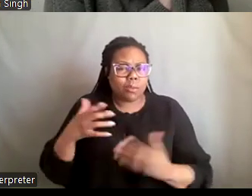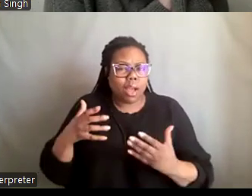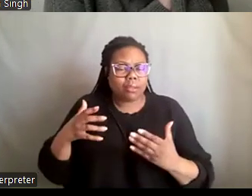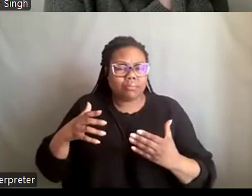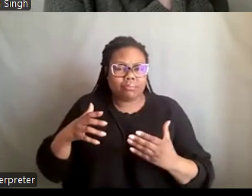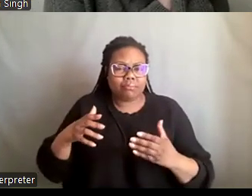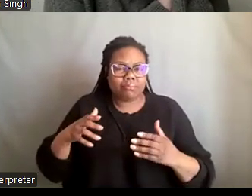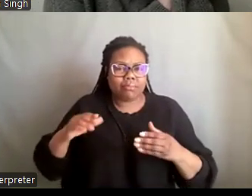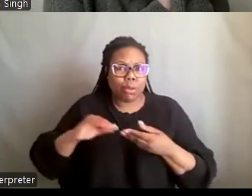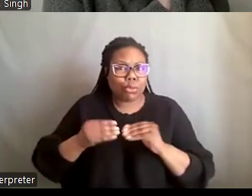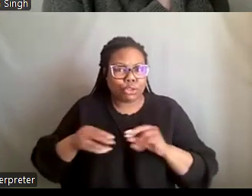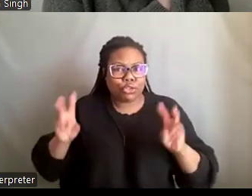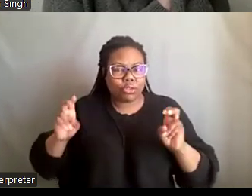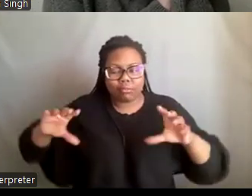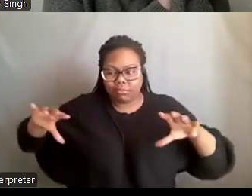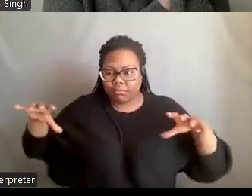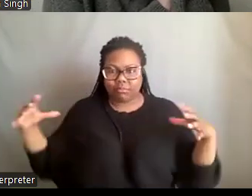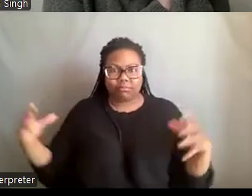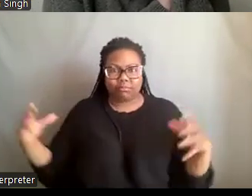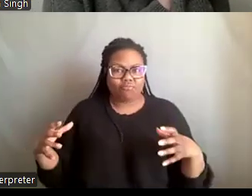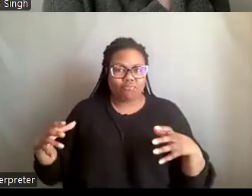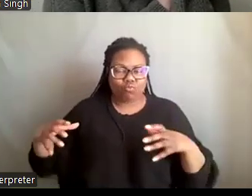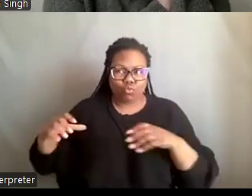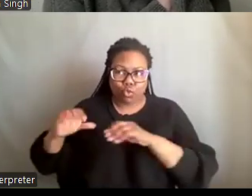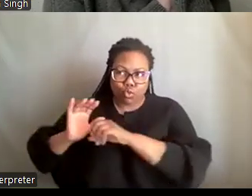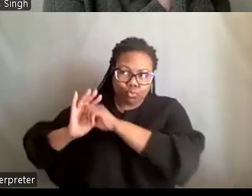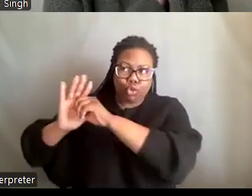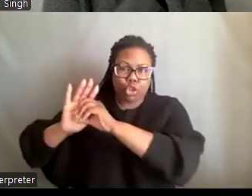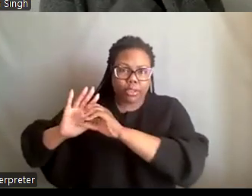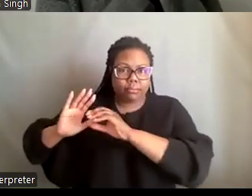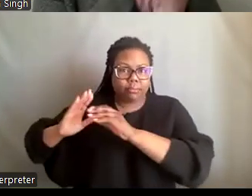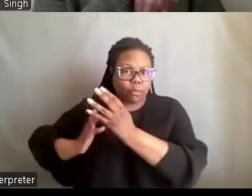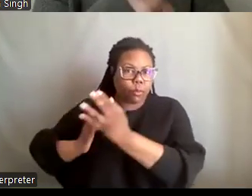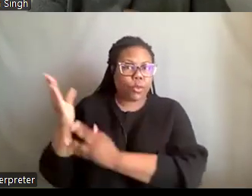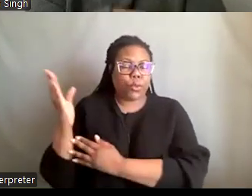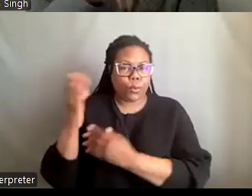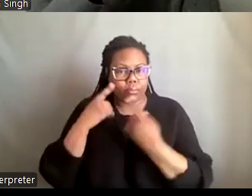And that comes through from the numbers. So that's what it means to me. » JESSICA LEHMAN: Thanks so